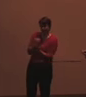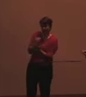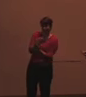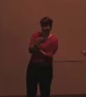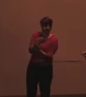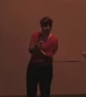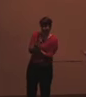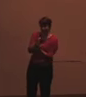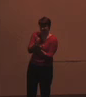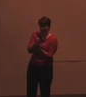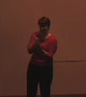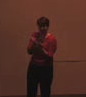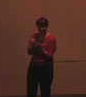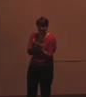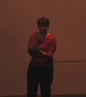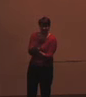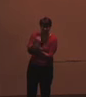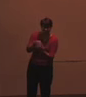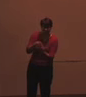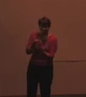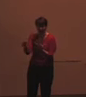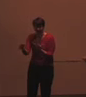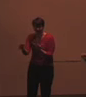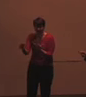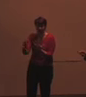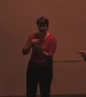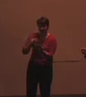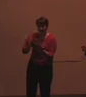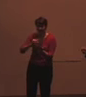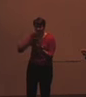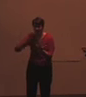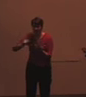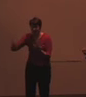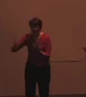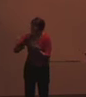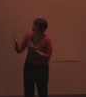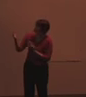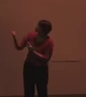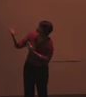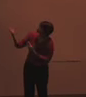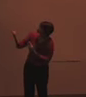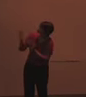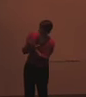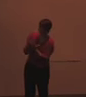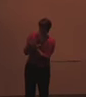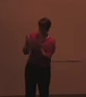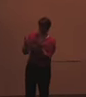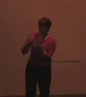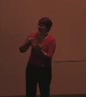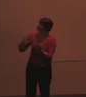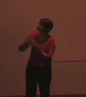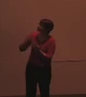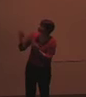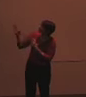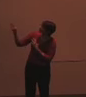So simply, I can say it has much more options for you to select